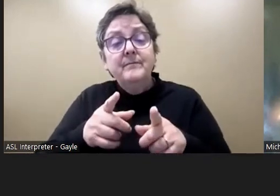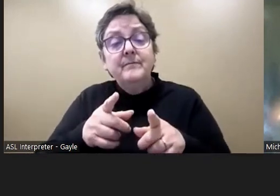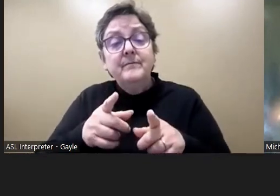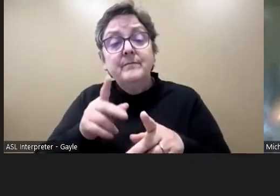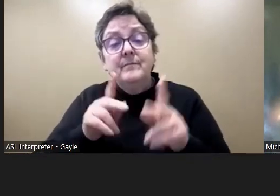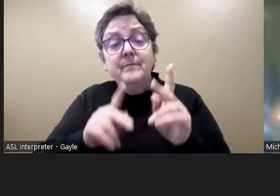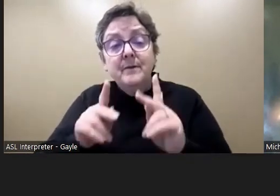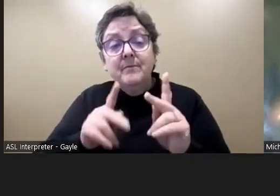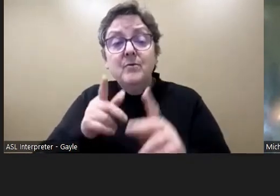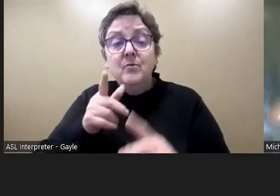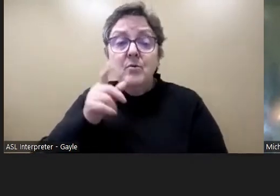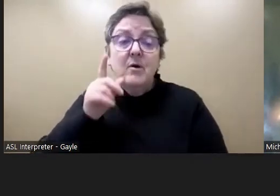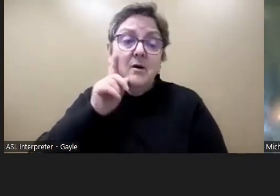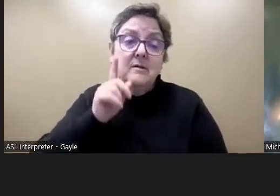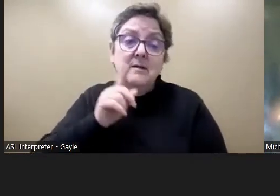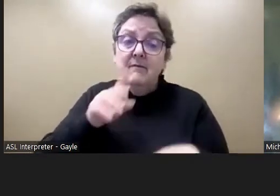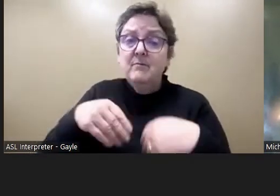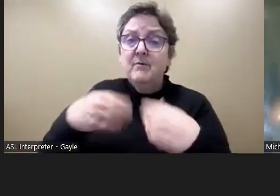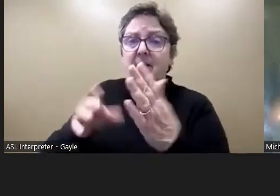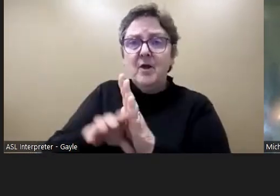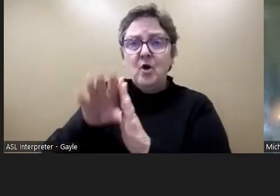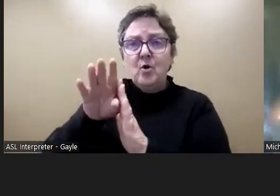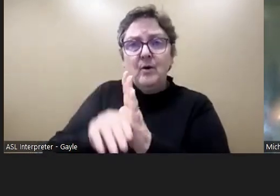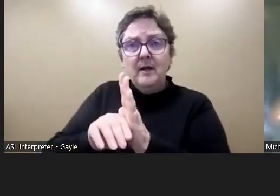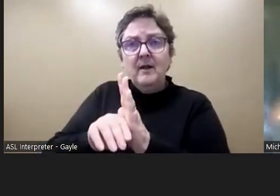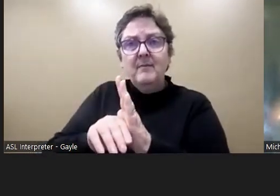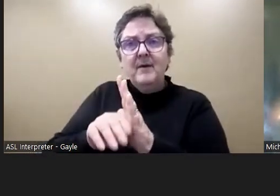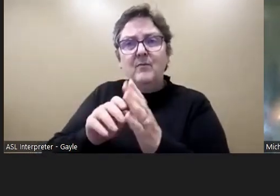We have modified the provided curriculum for FSL,